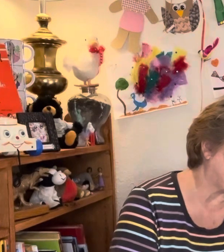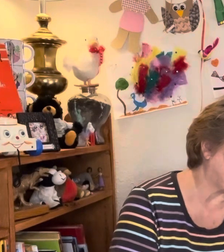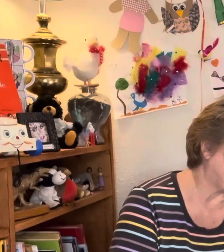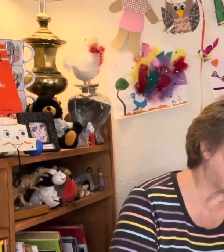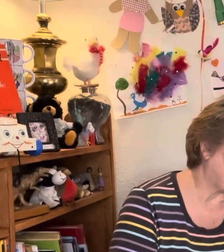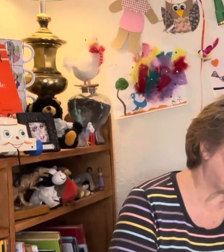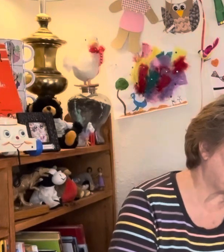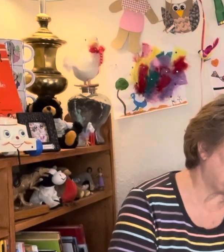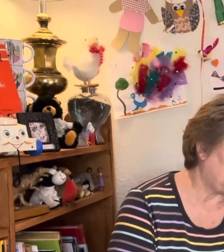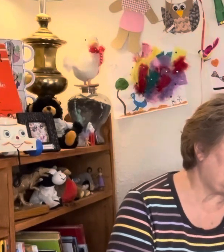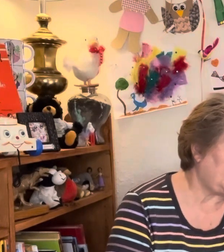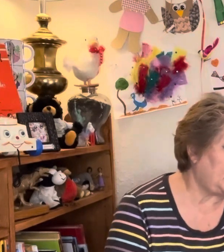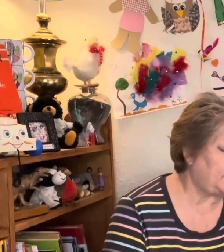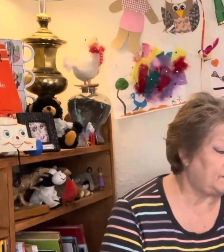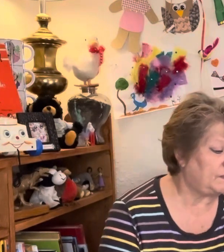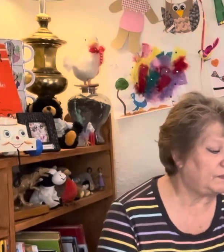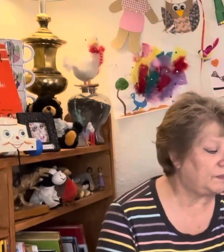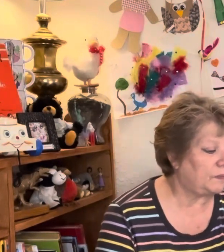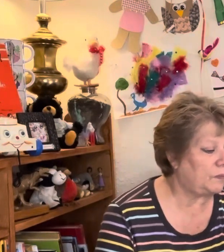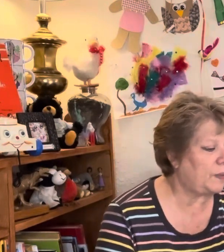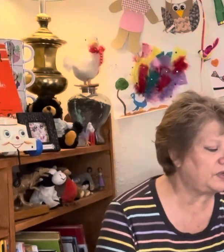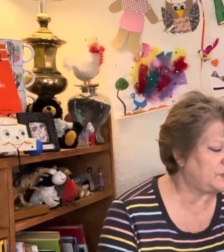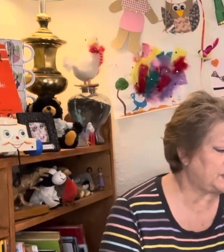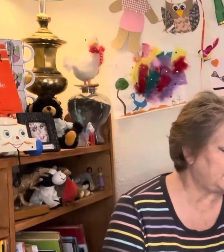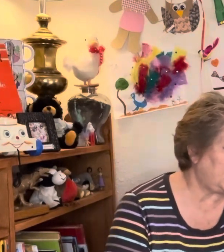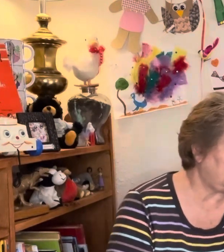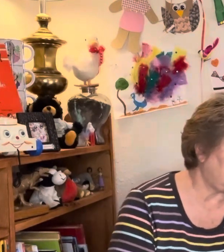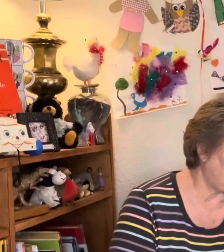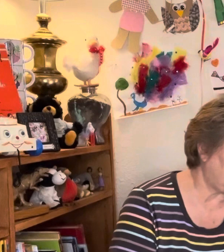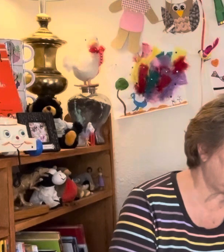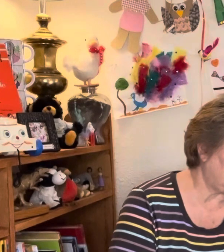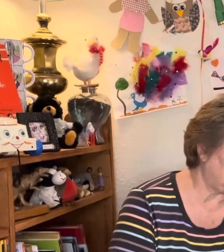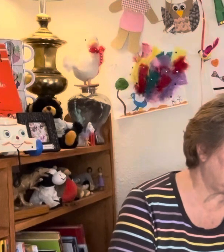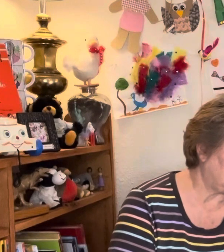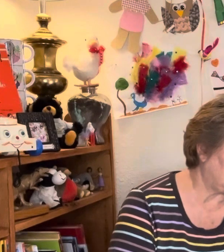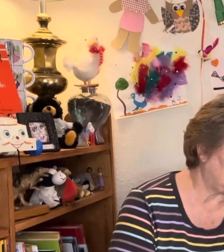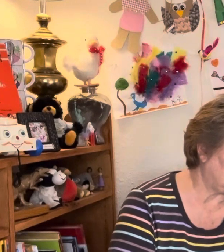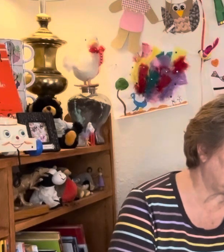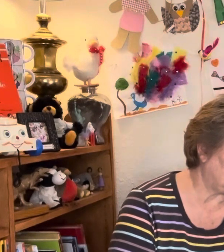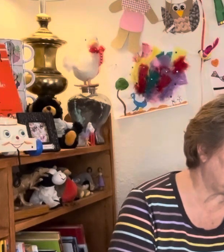Both sides? Or just one side? BARB: Probably just one side to start with. BUSTER: Okie dokie.